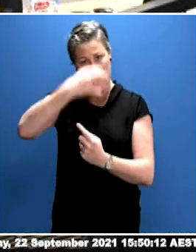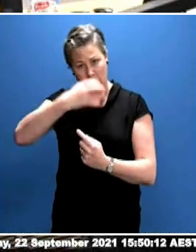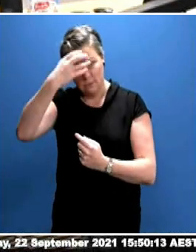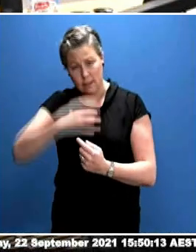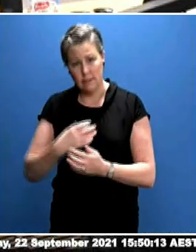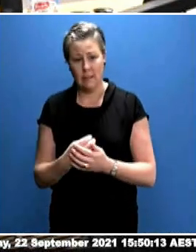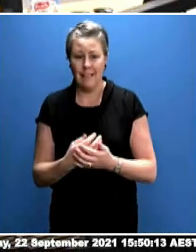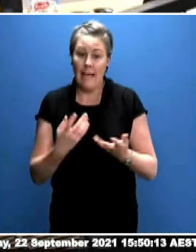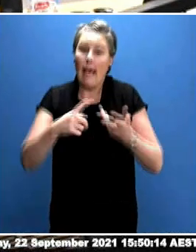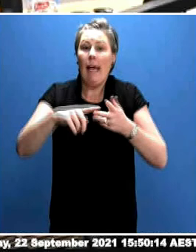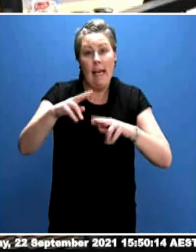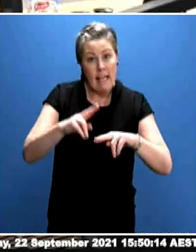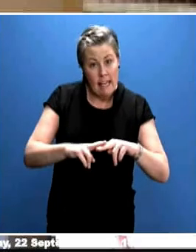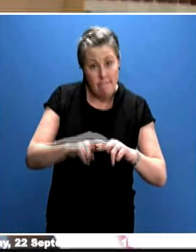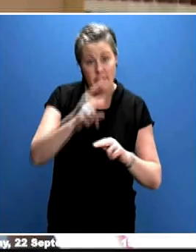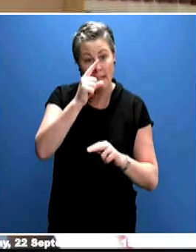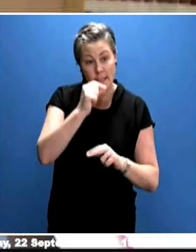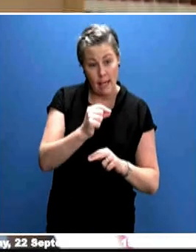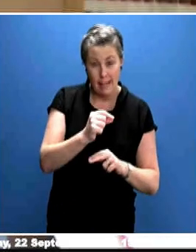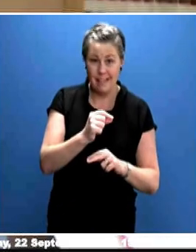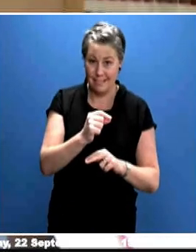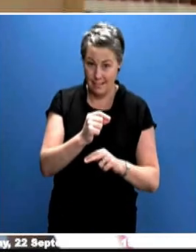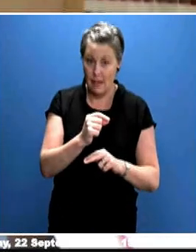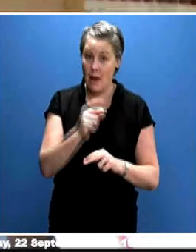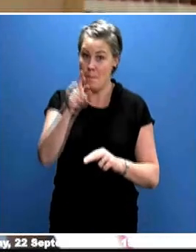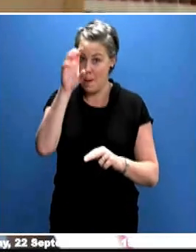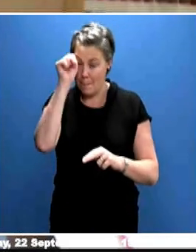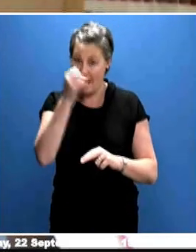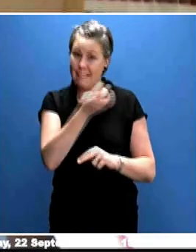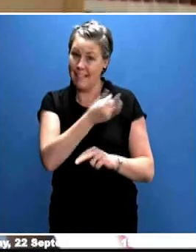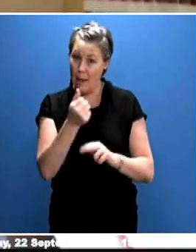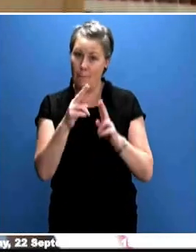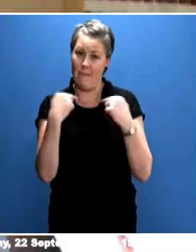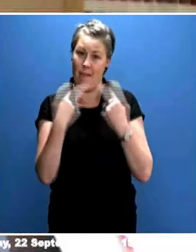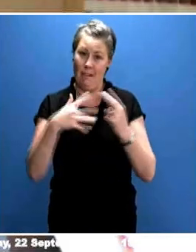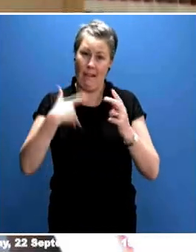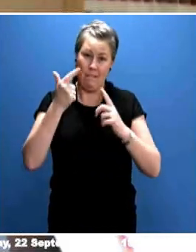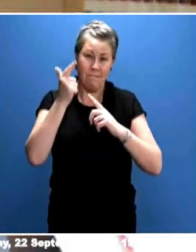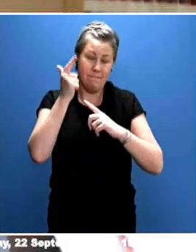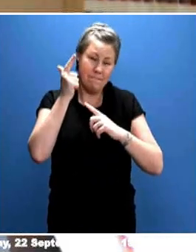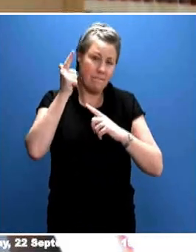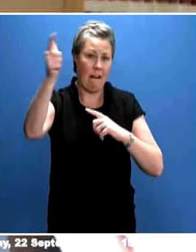If that was able to be facilitated noting that some of our families live very remotely, so even travelling to a